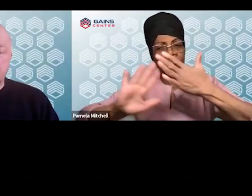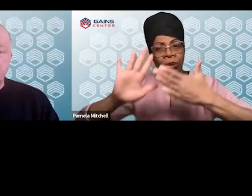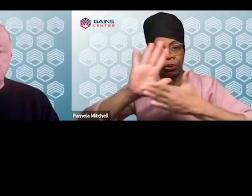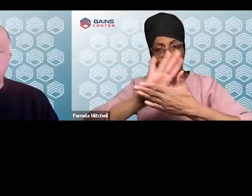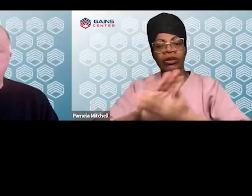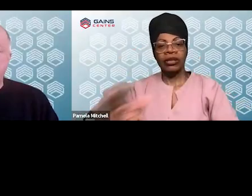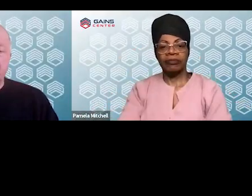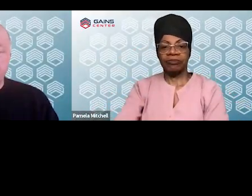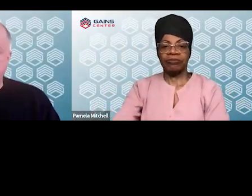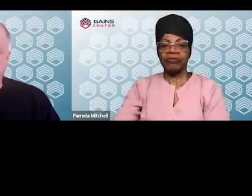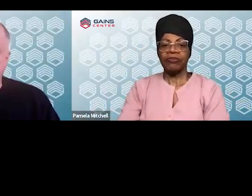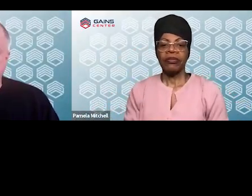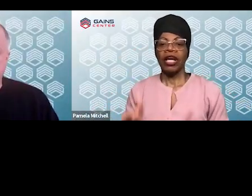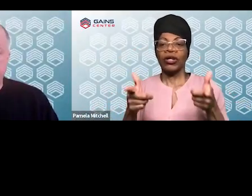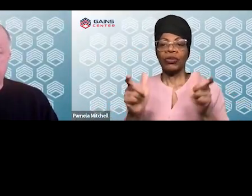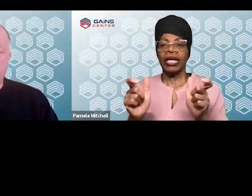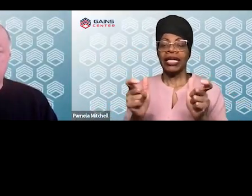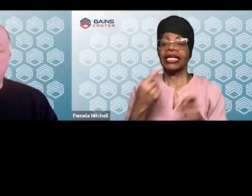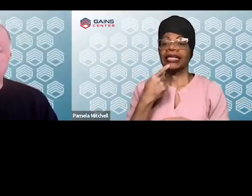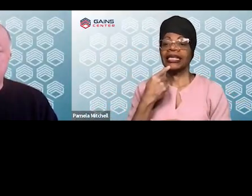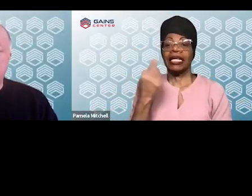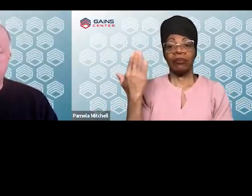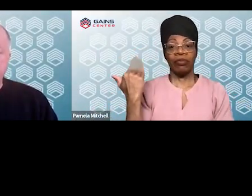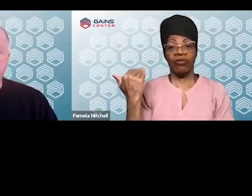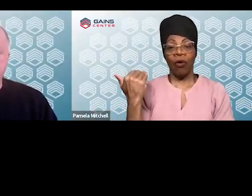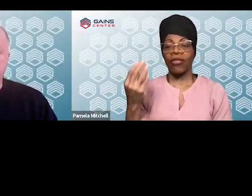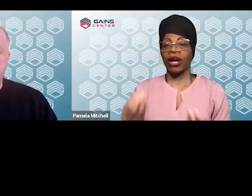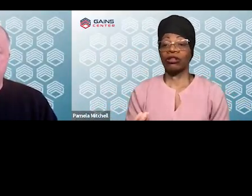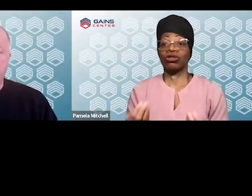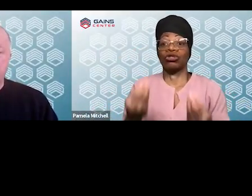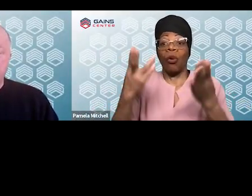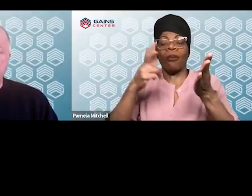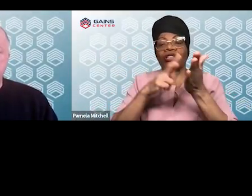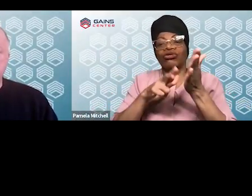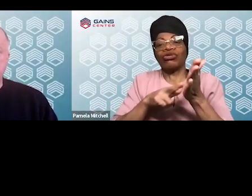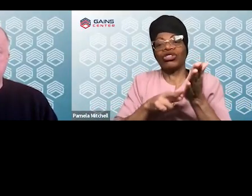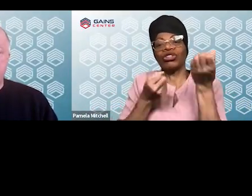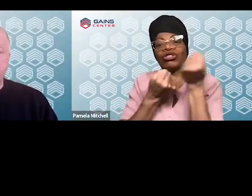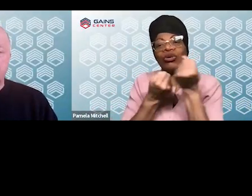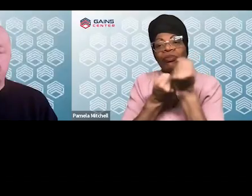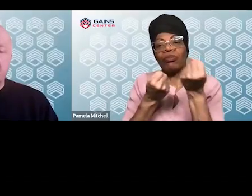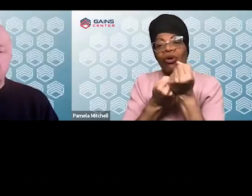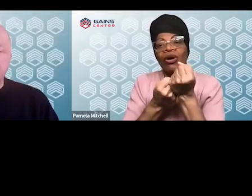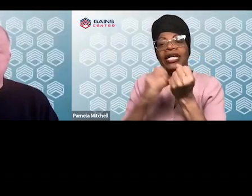I'll click through these quickly. I just said, as I said earlier, there's a lot of research supporting contingency management.